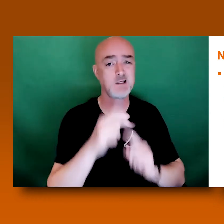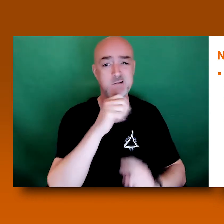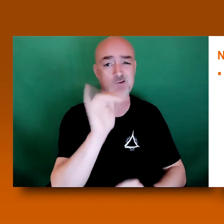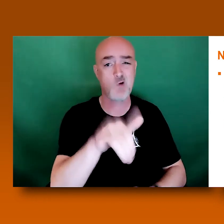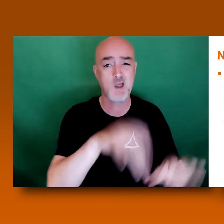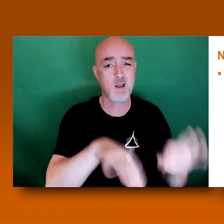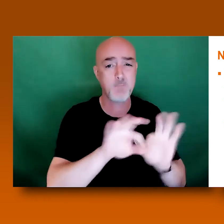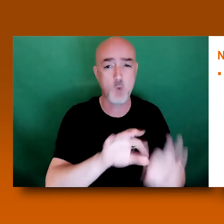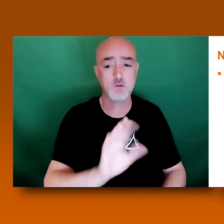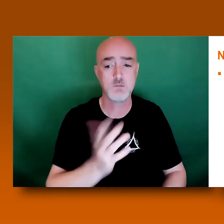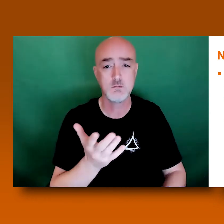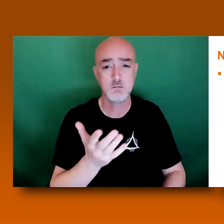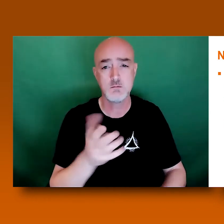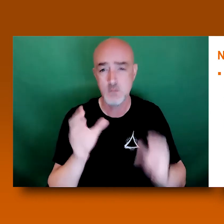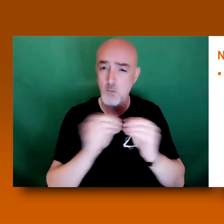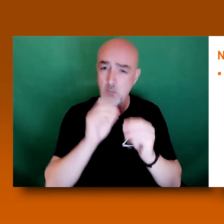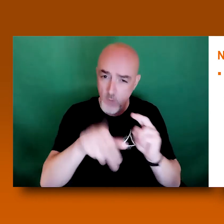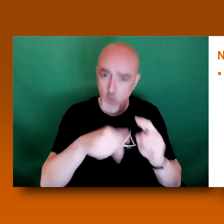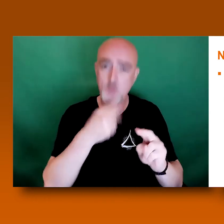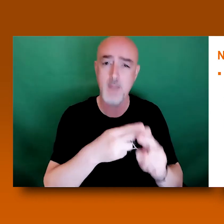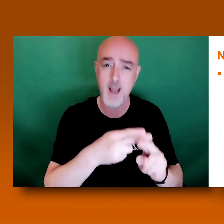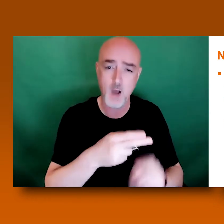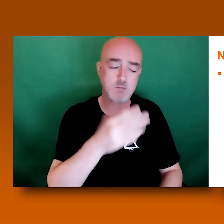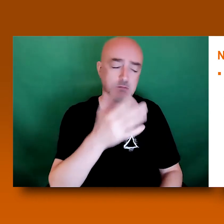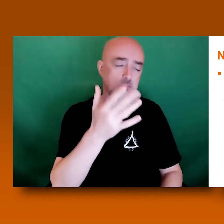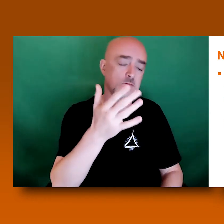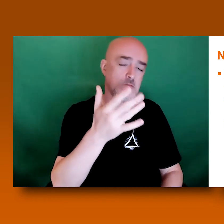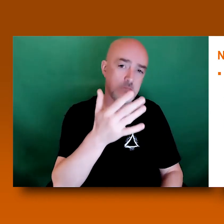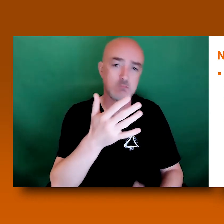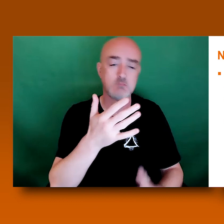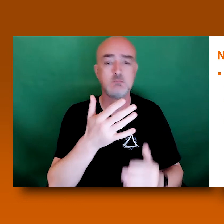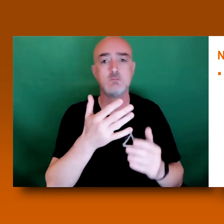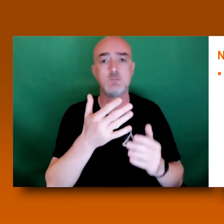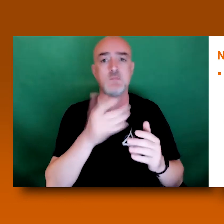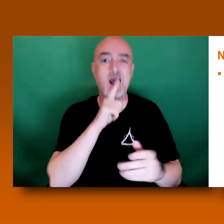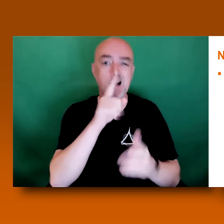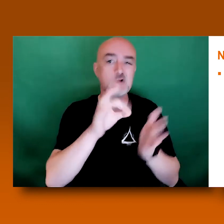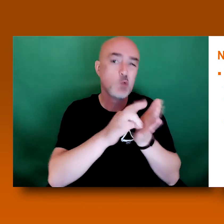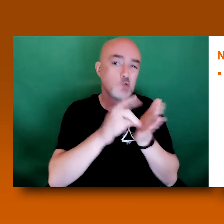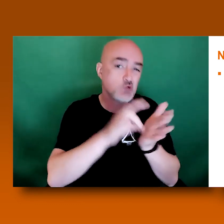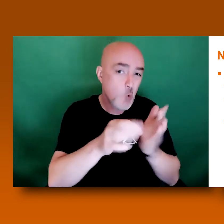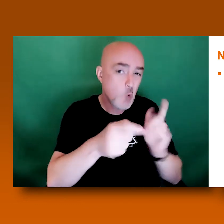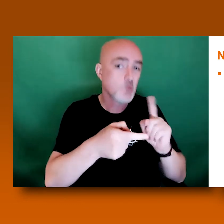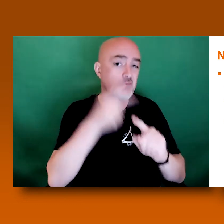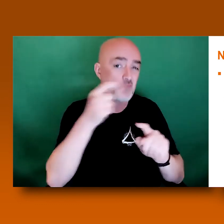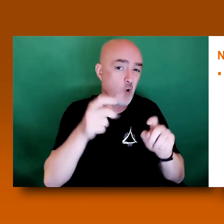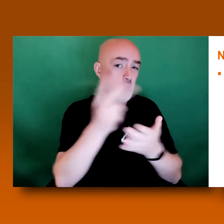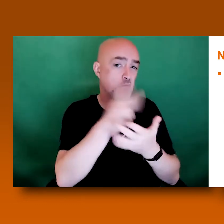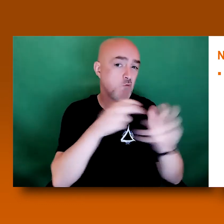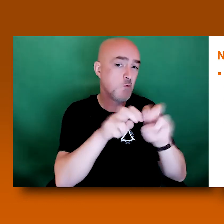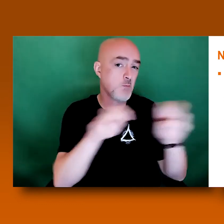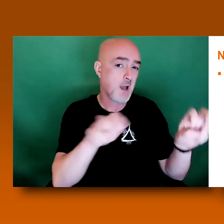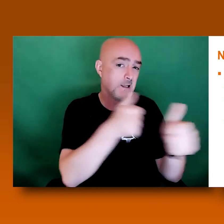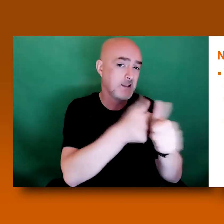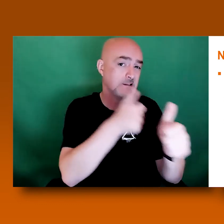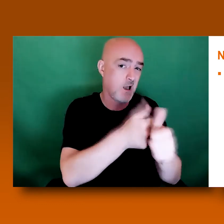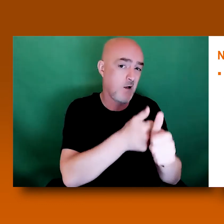is not as important compared to the input and scores from the study section itself.